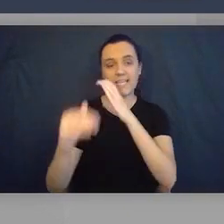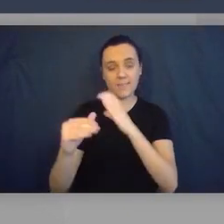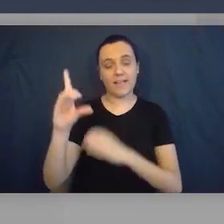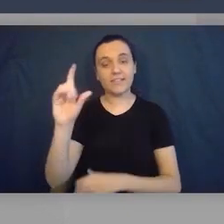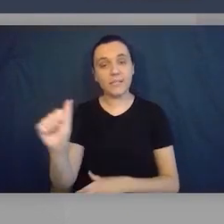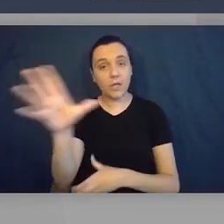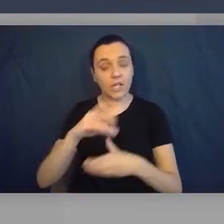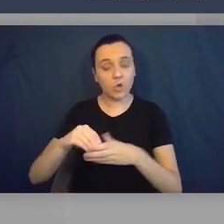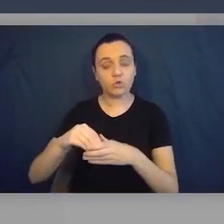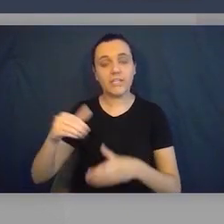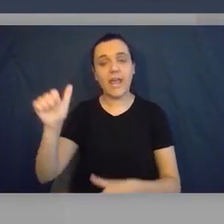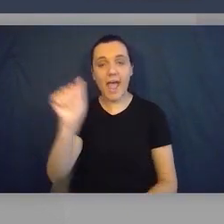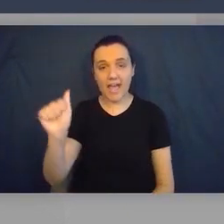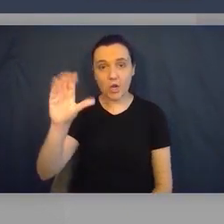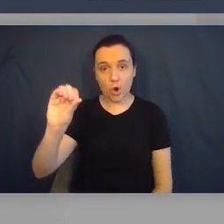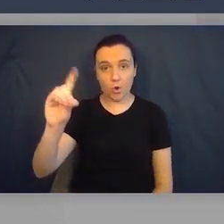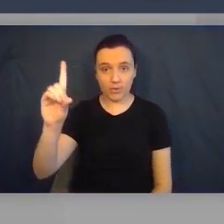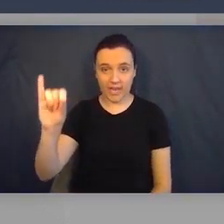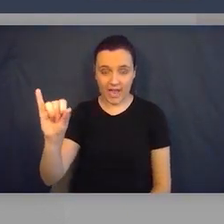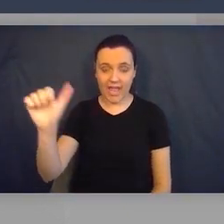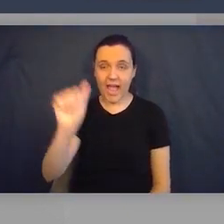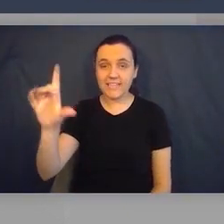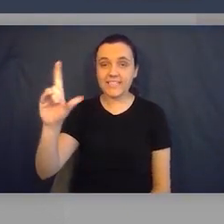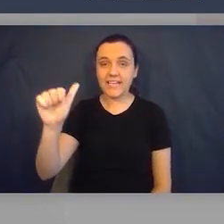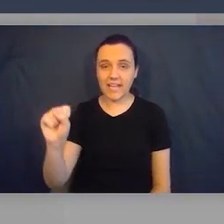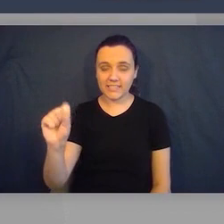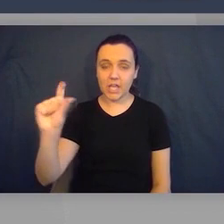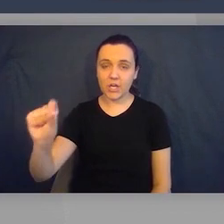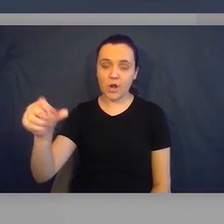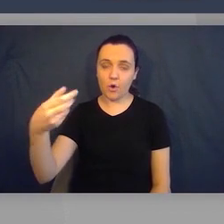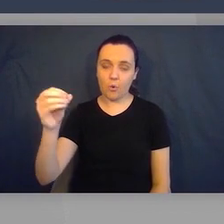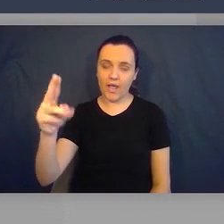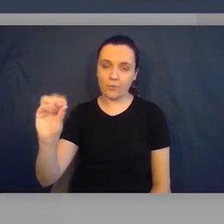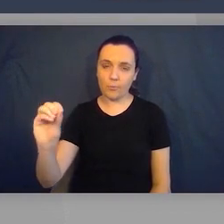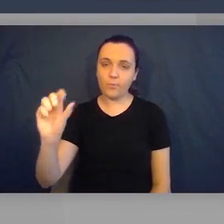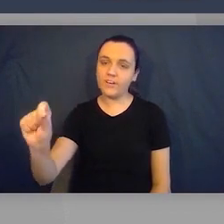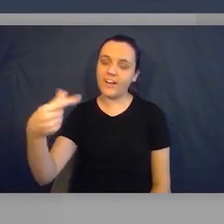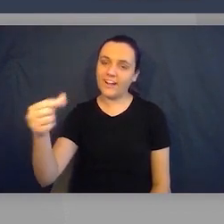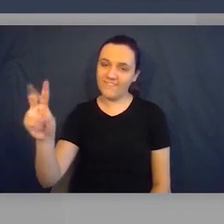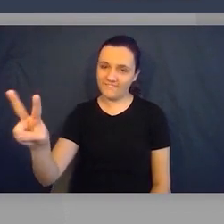disability inclusion at O D at D S Dot Ohio dot Gov. Thank you again for supporting Ohio 's commitment to disability